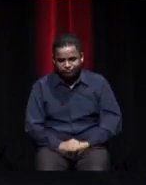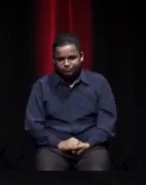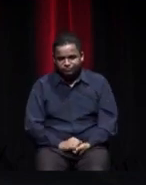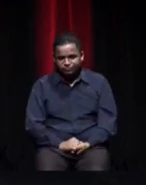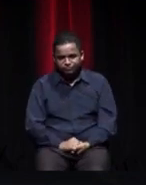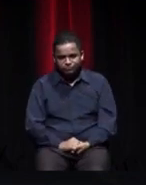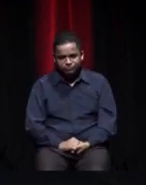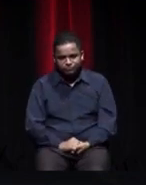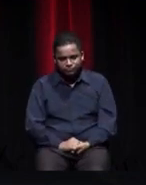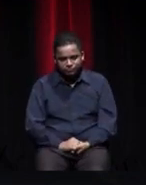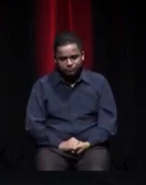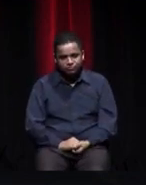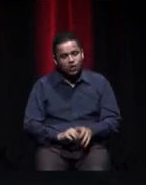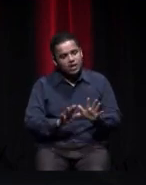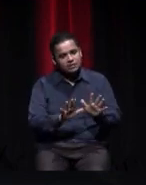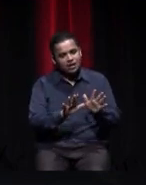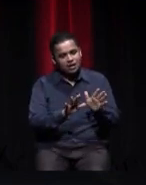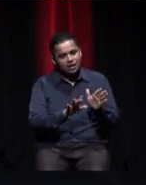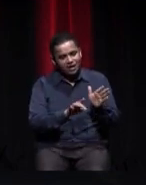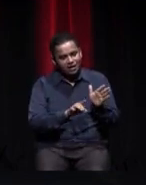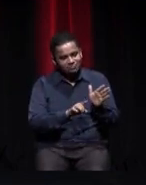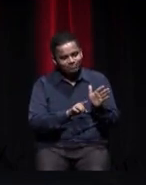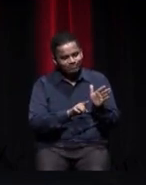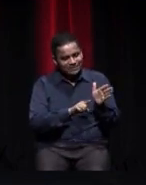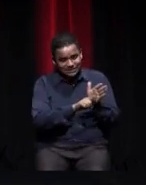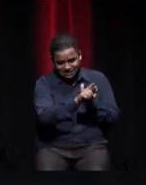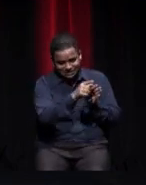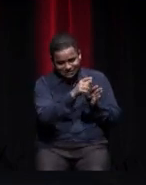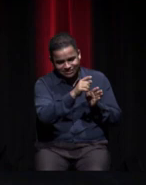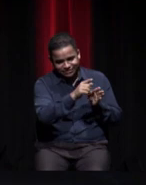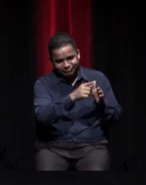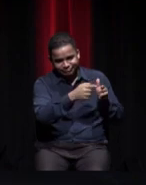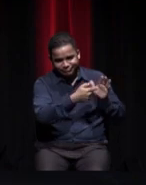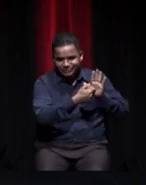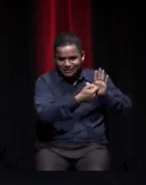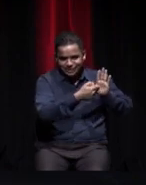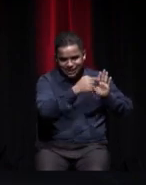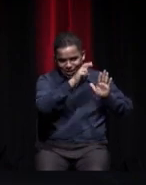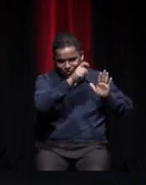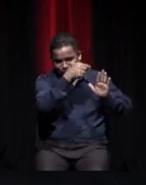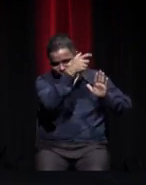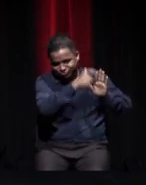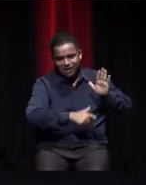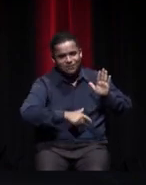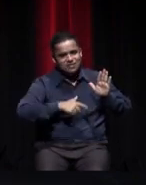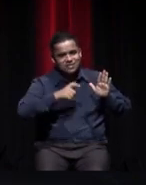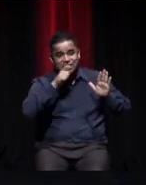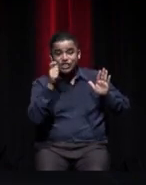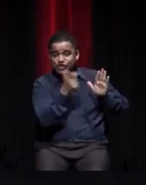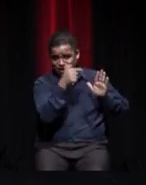This question should be criticized by the press.